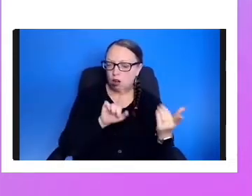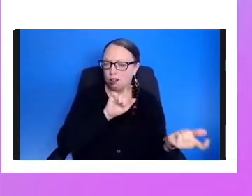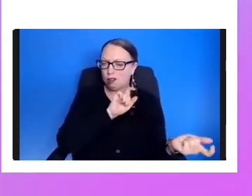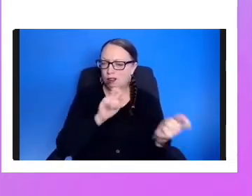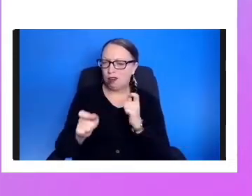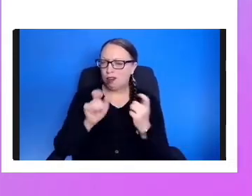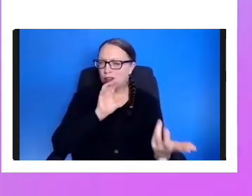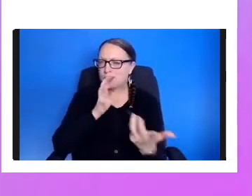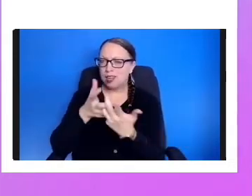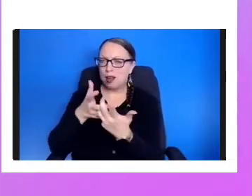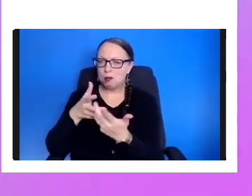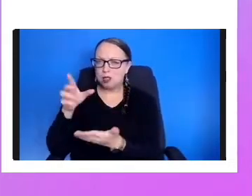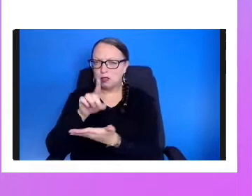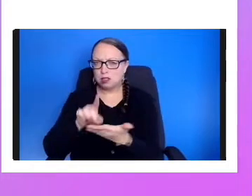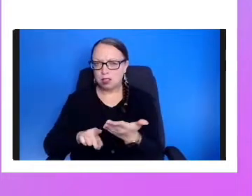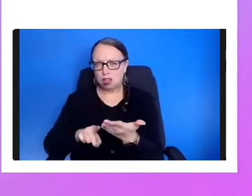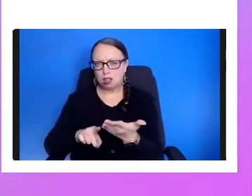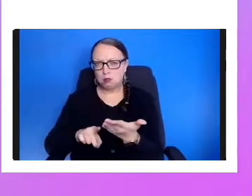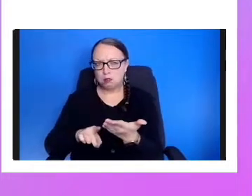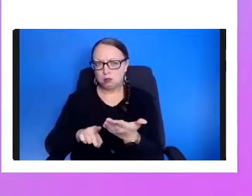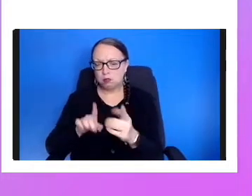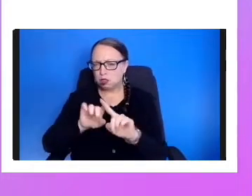between these things? Is there any difference?